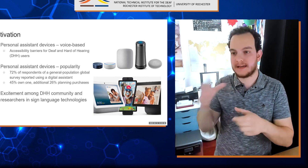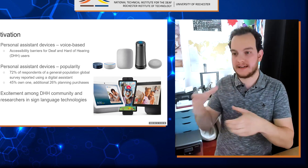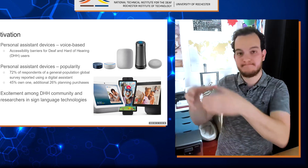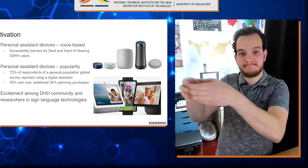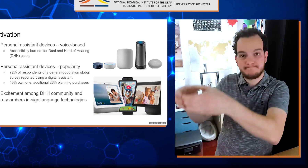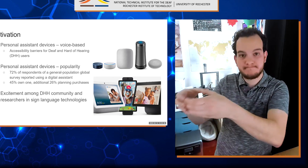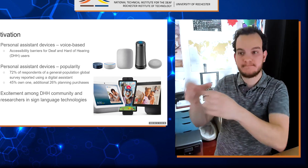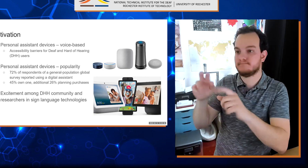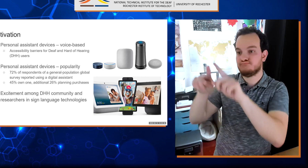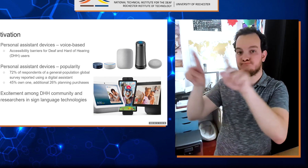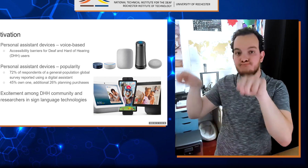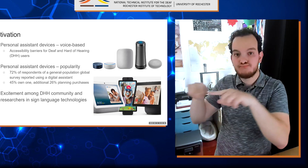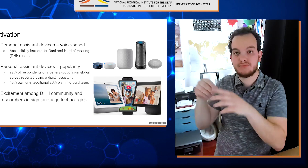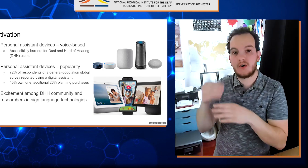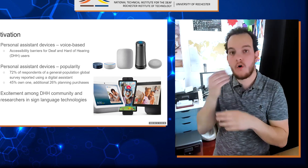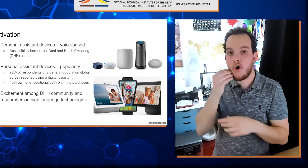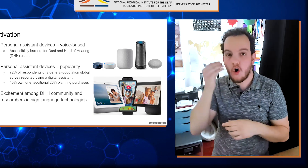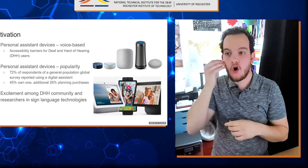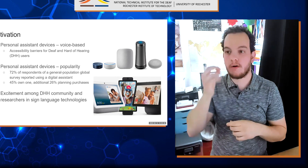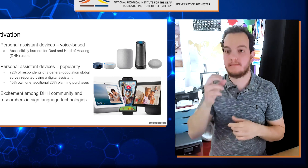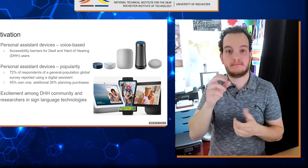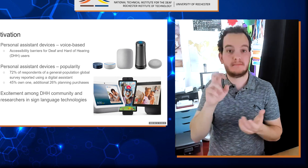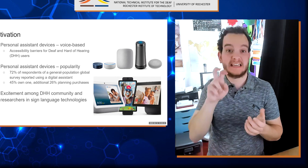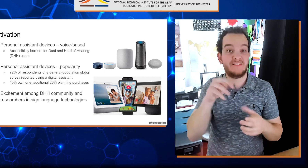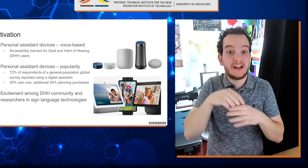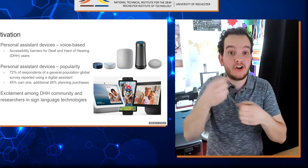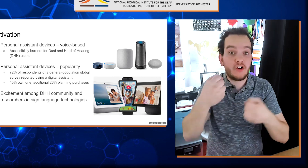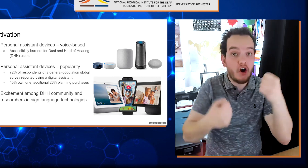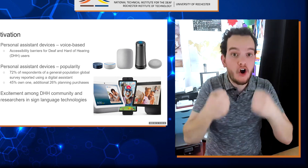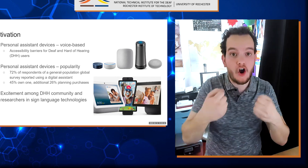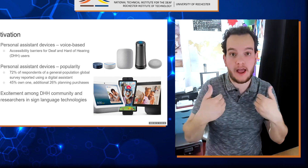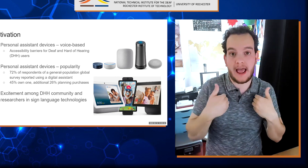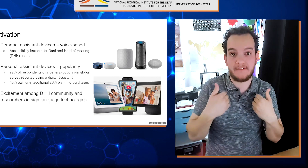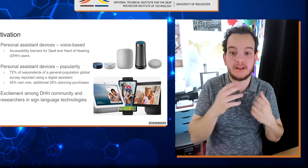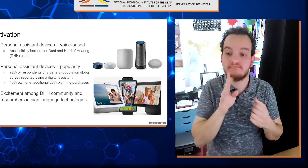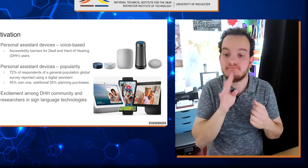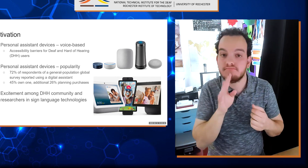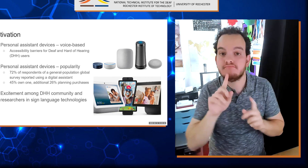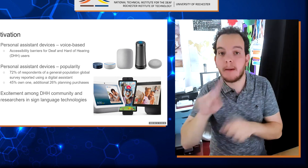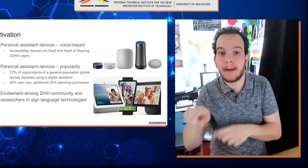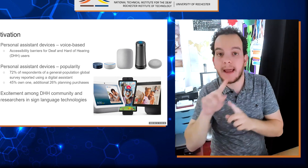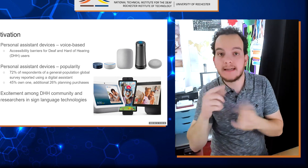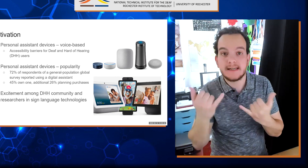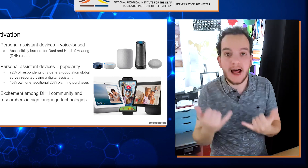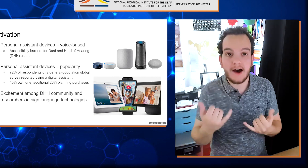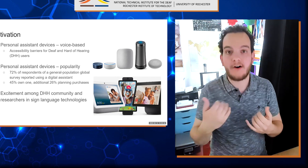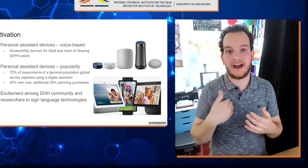45% own one. Some even have them in their vehicles,